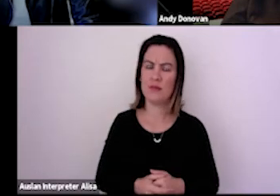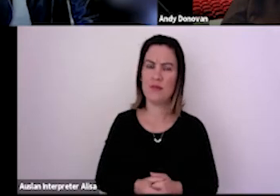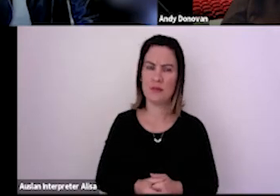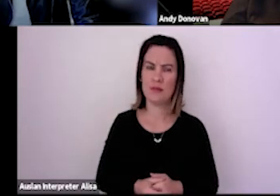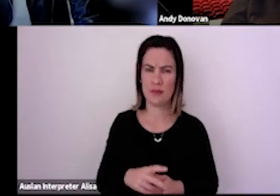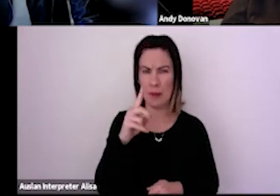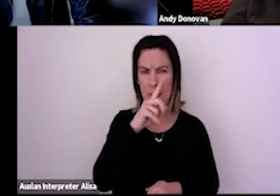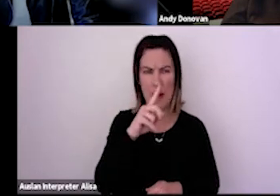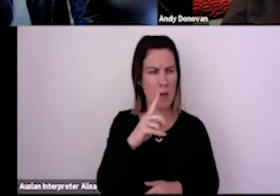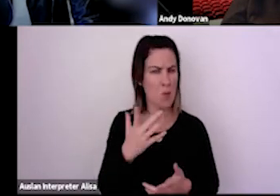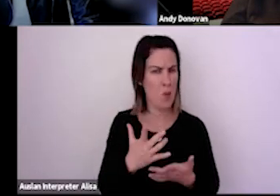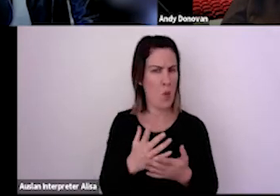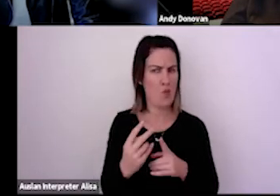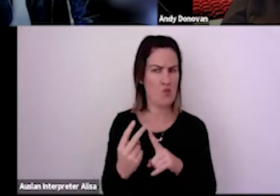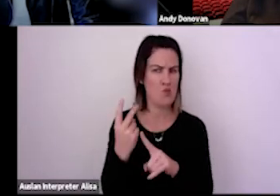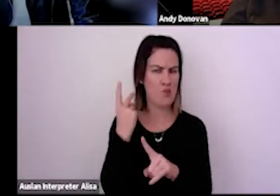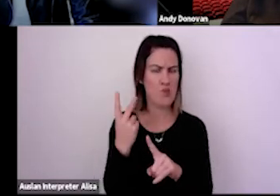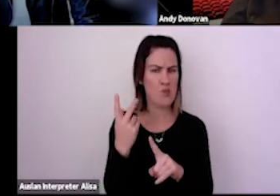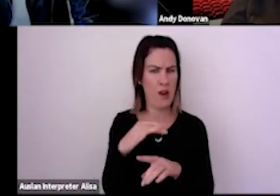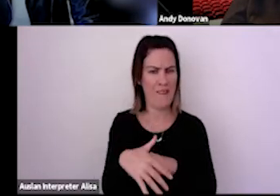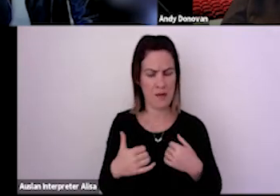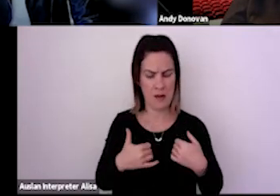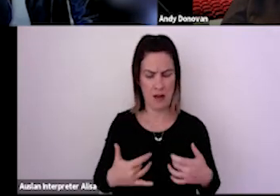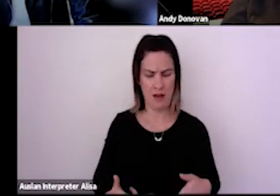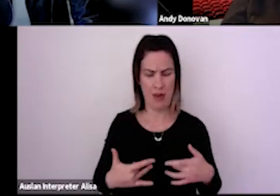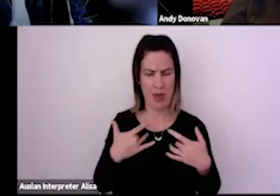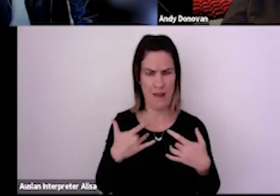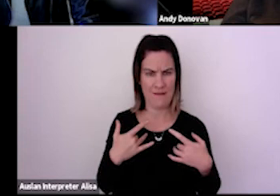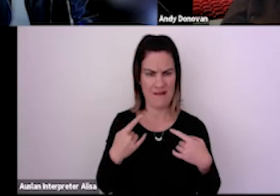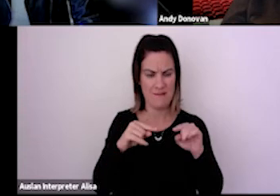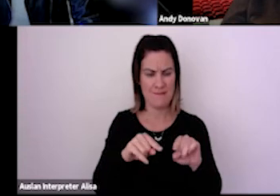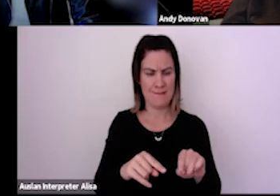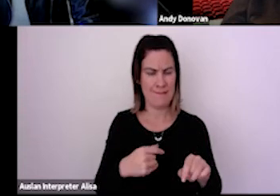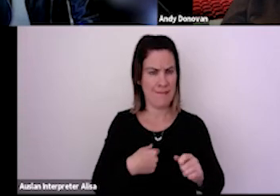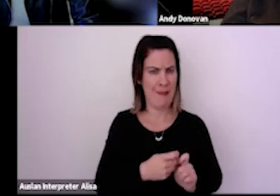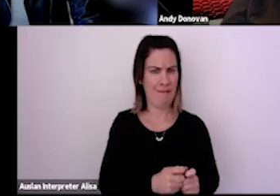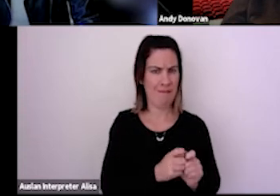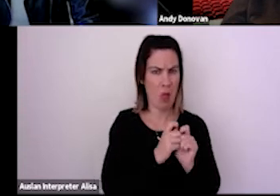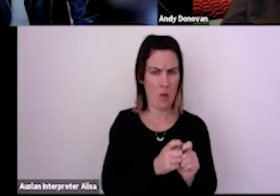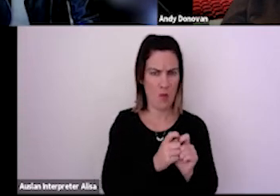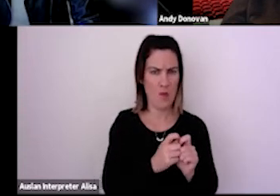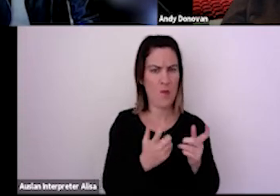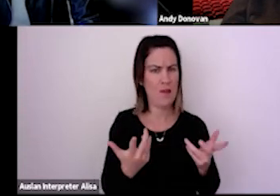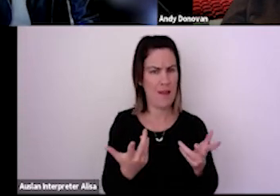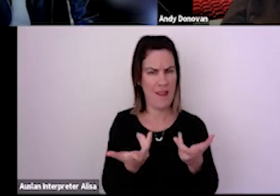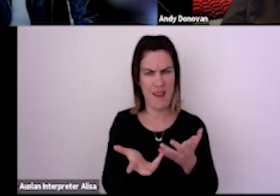reflecting on how they live in line with their values, how they can make more of a difference for the issues